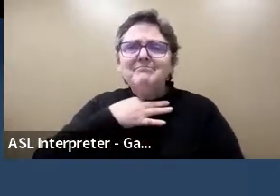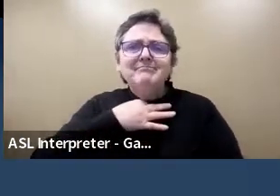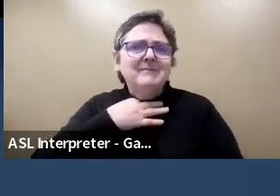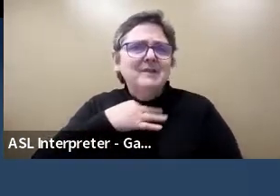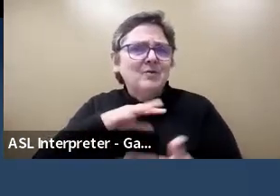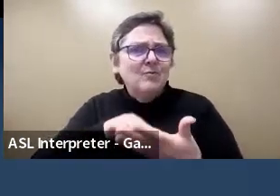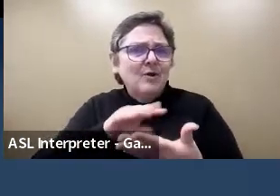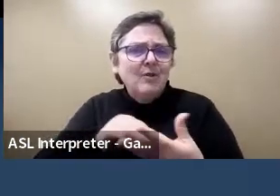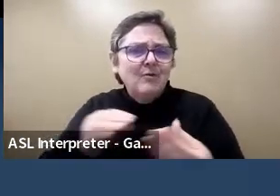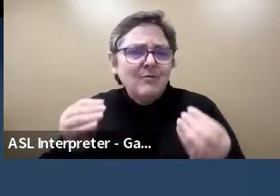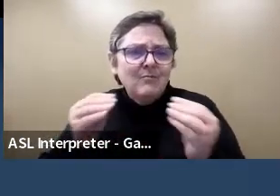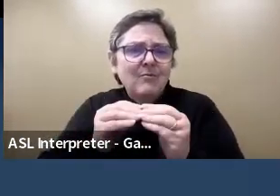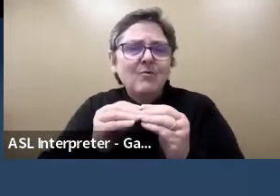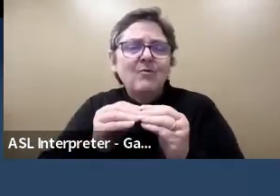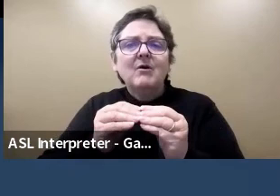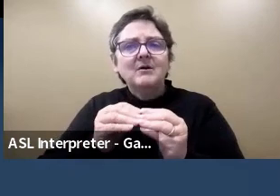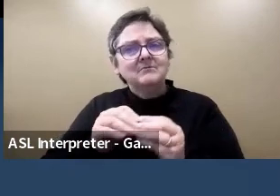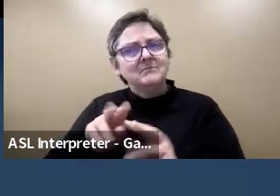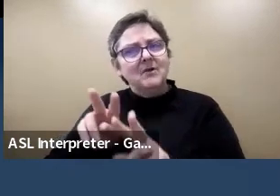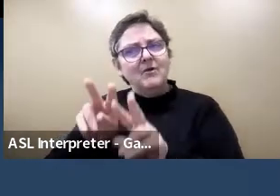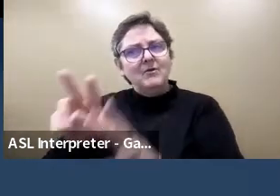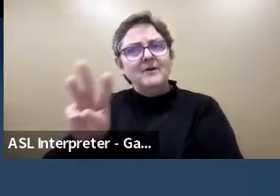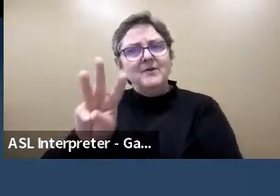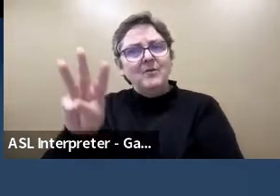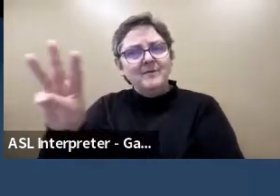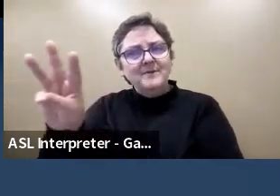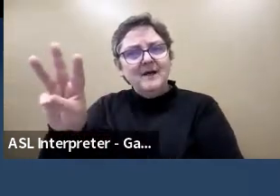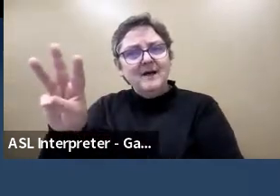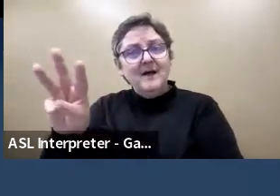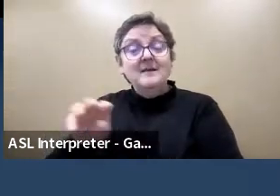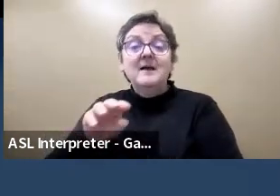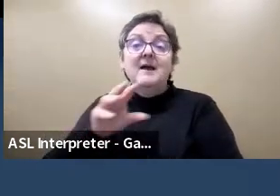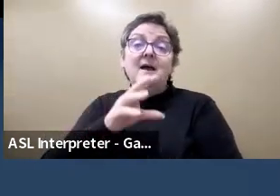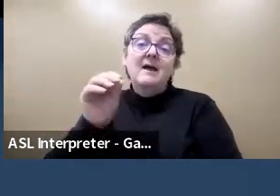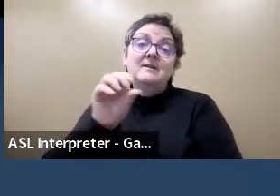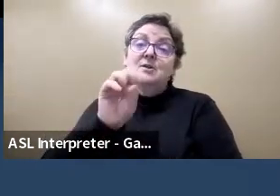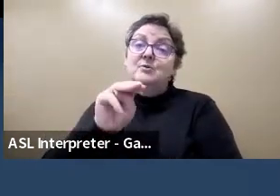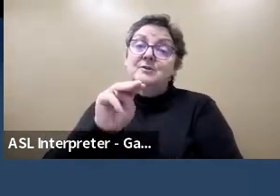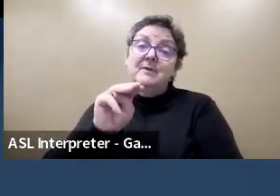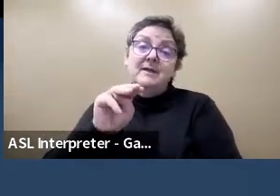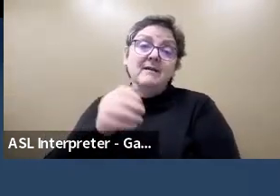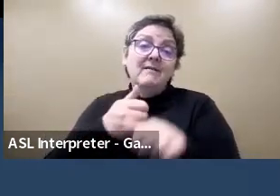we encourage you to check out our website or follow us on social media at the handles that you see here.